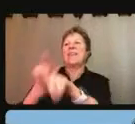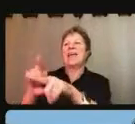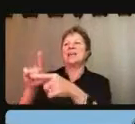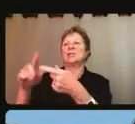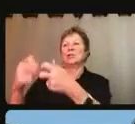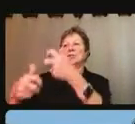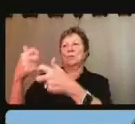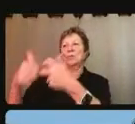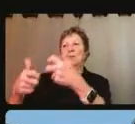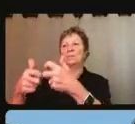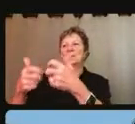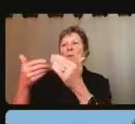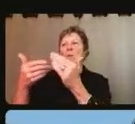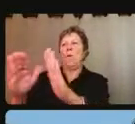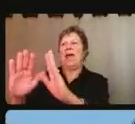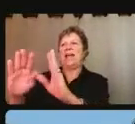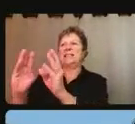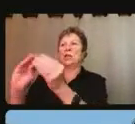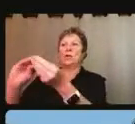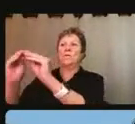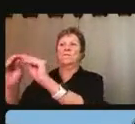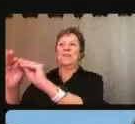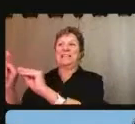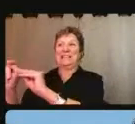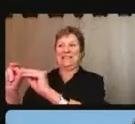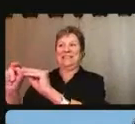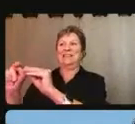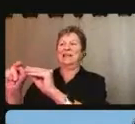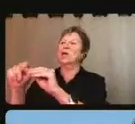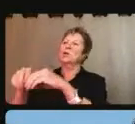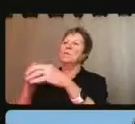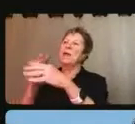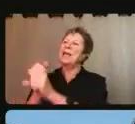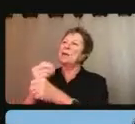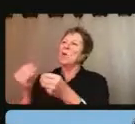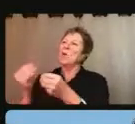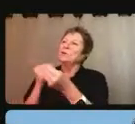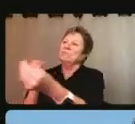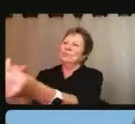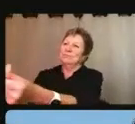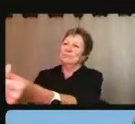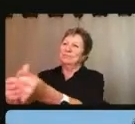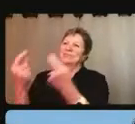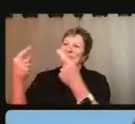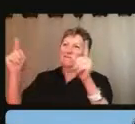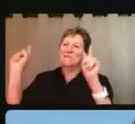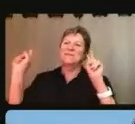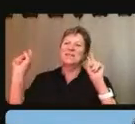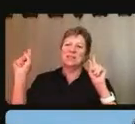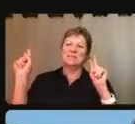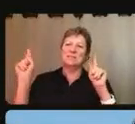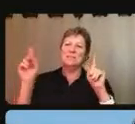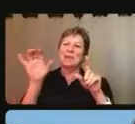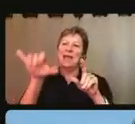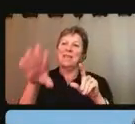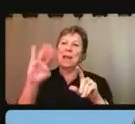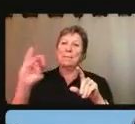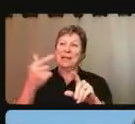IS RESTORATIVE. I'D LIKE TO FIND ANSWERS